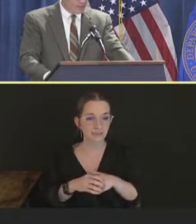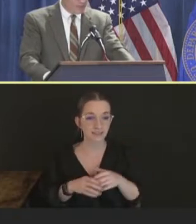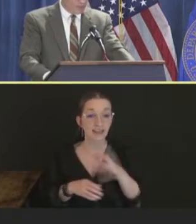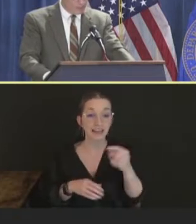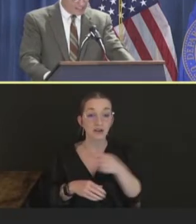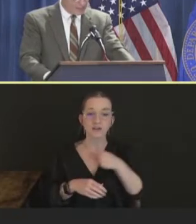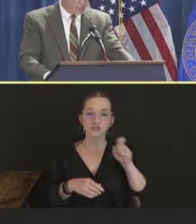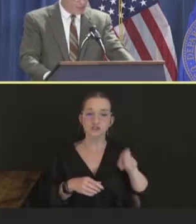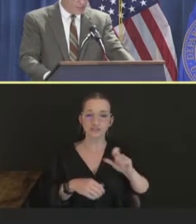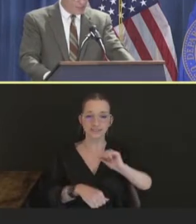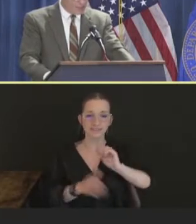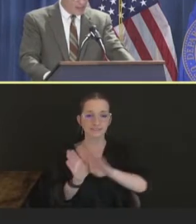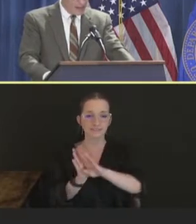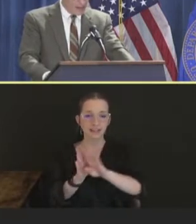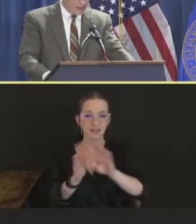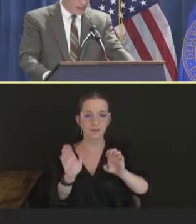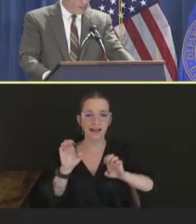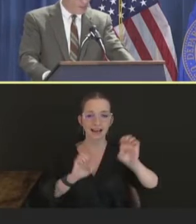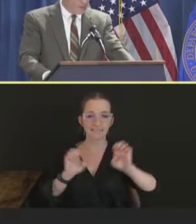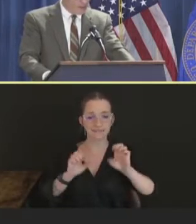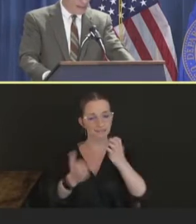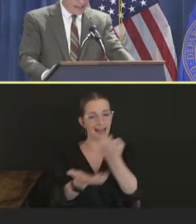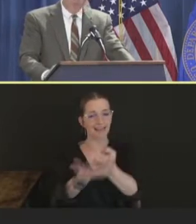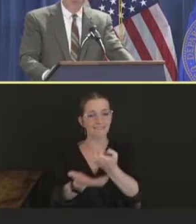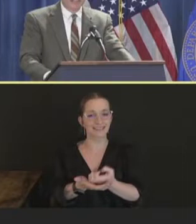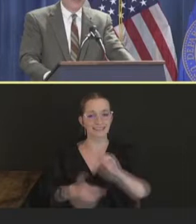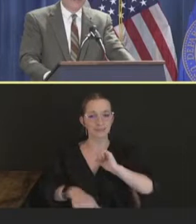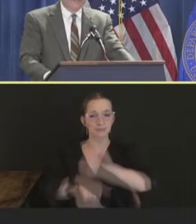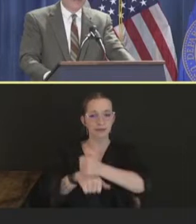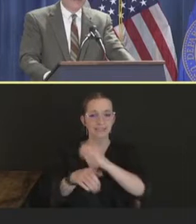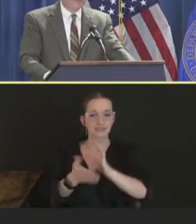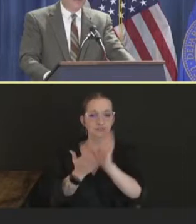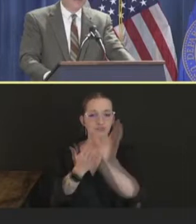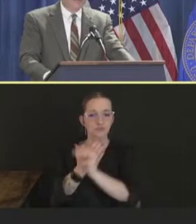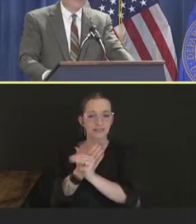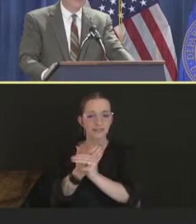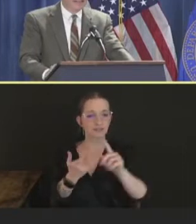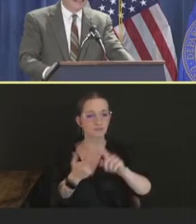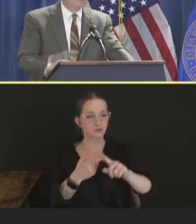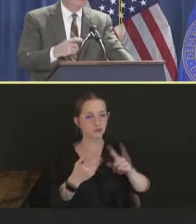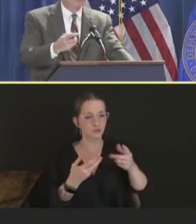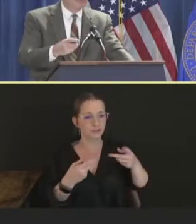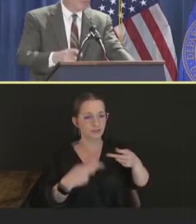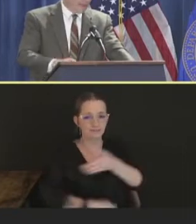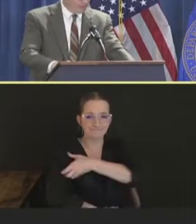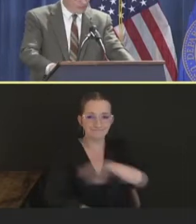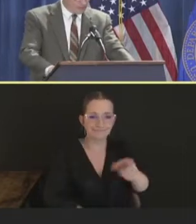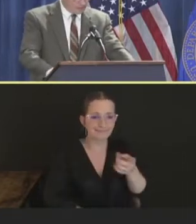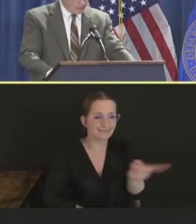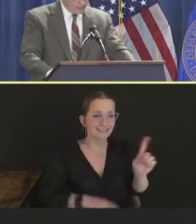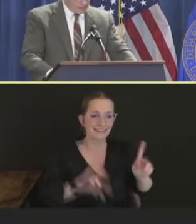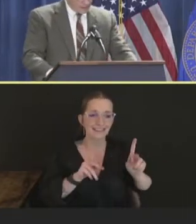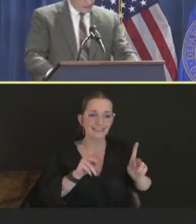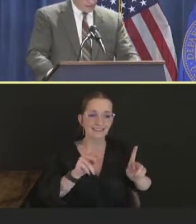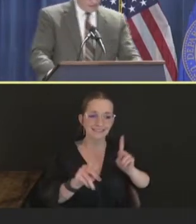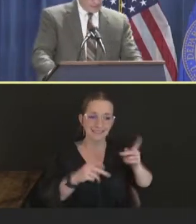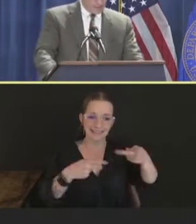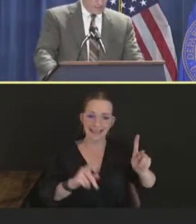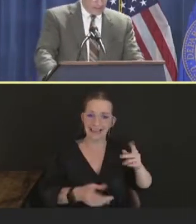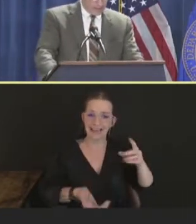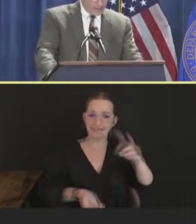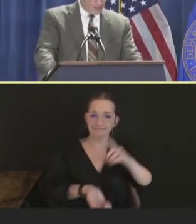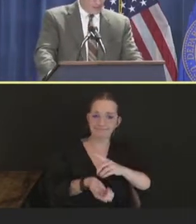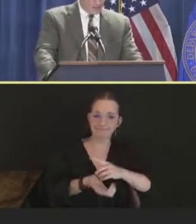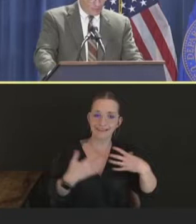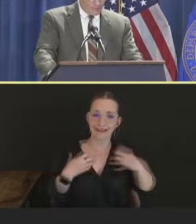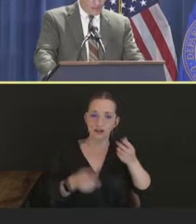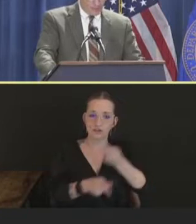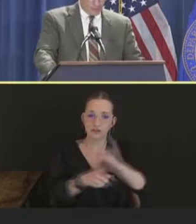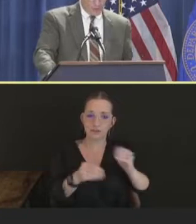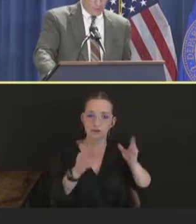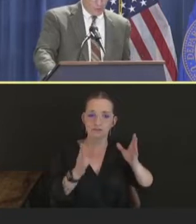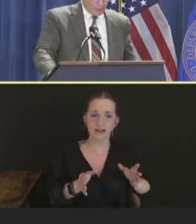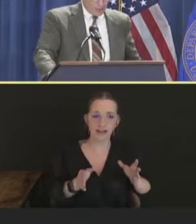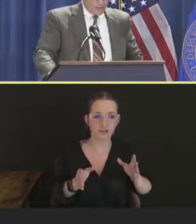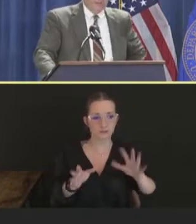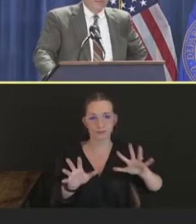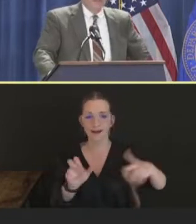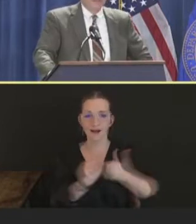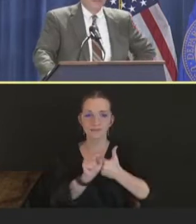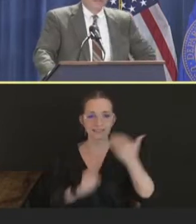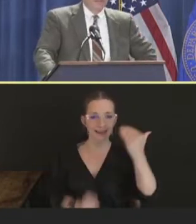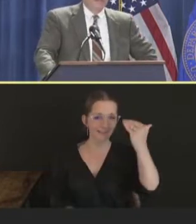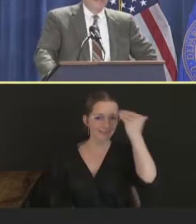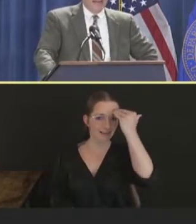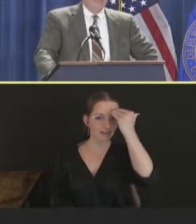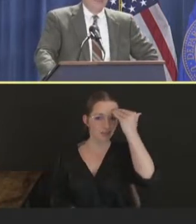or exam questions, to enable clinical professionals to be up to date and to be able to pass their